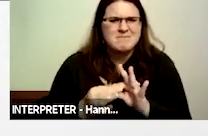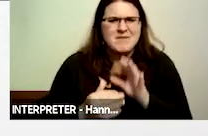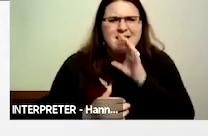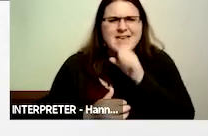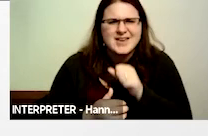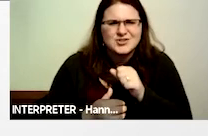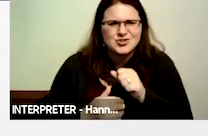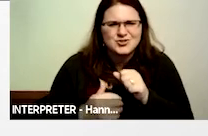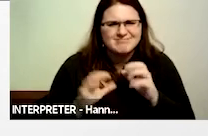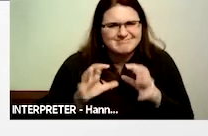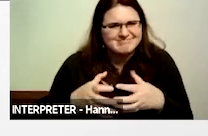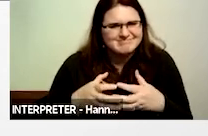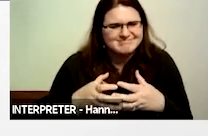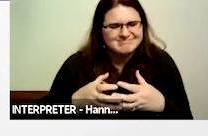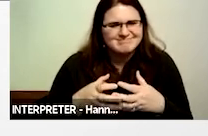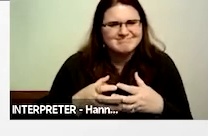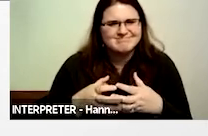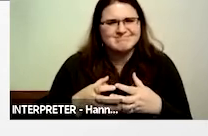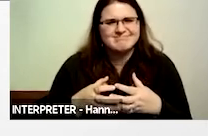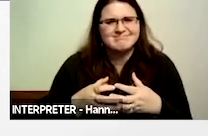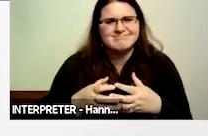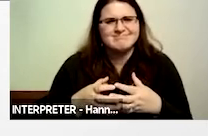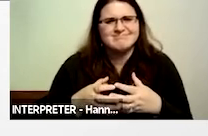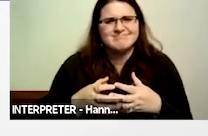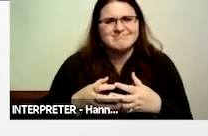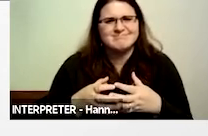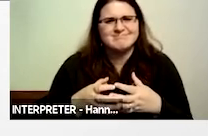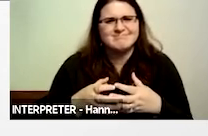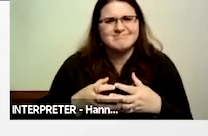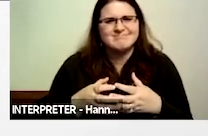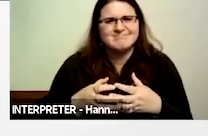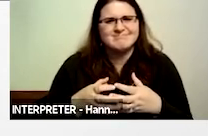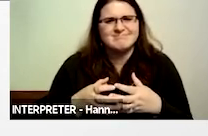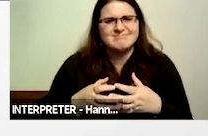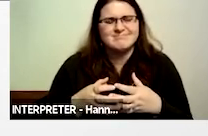Ben Woelk: What a lack of privacy can do may not have really sunk in yet.